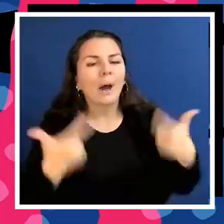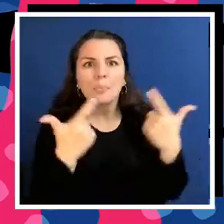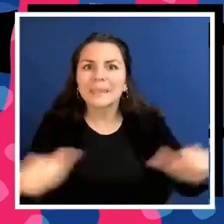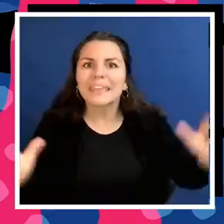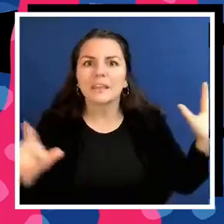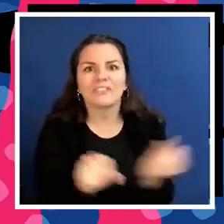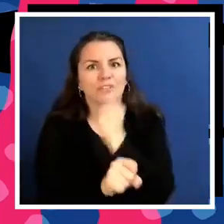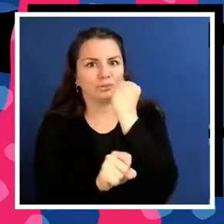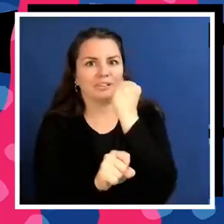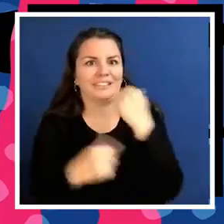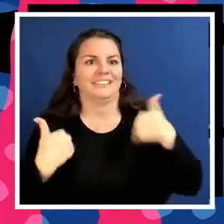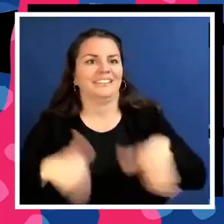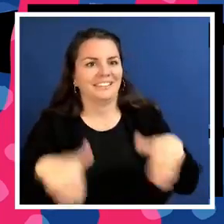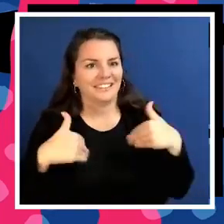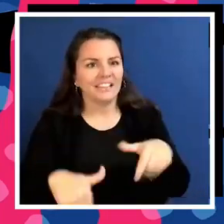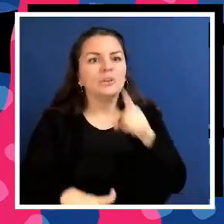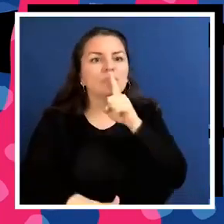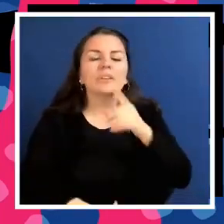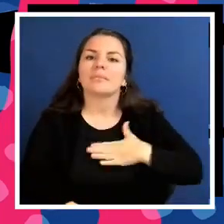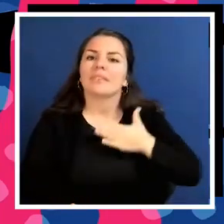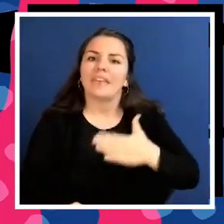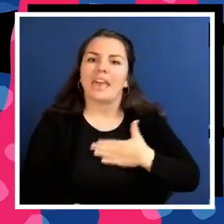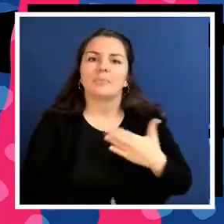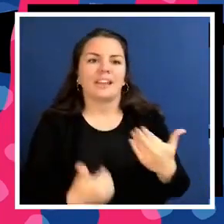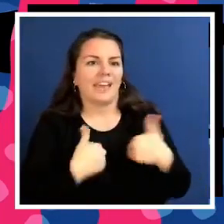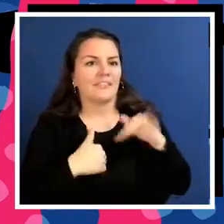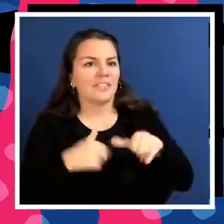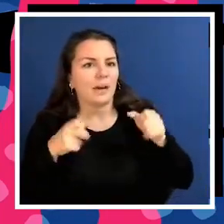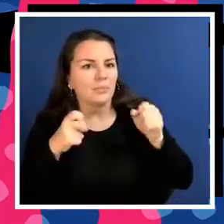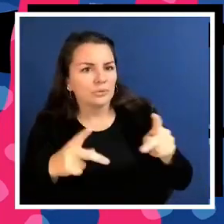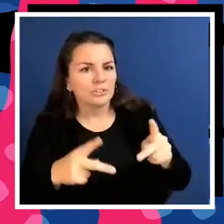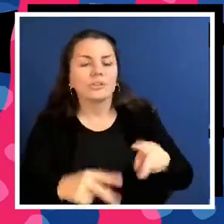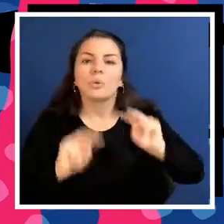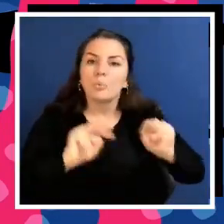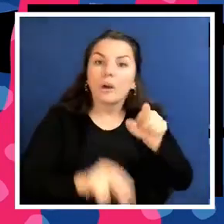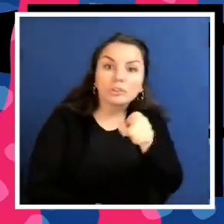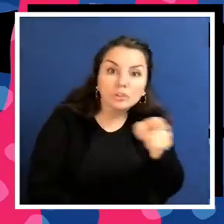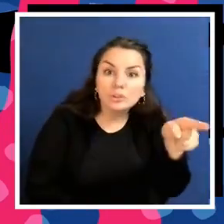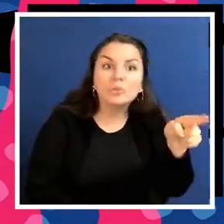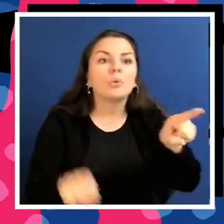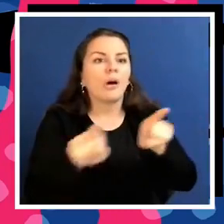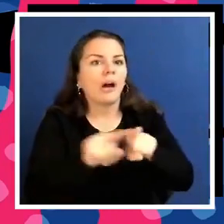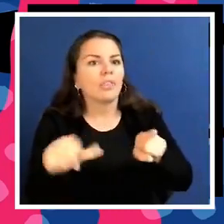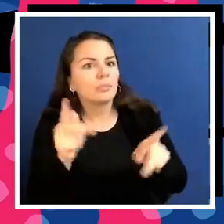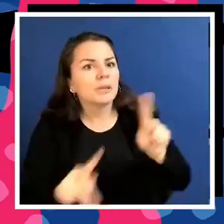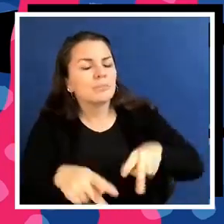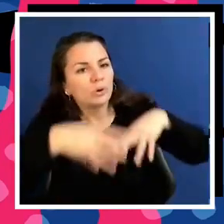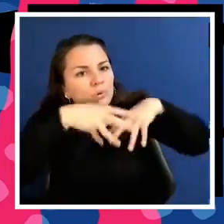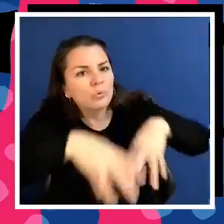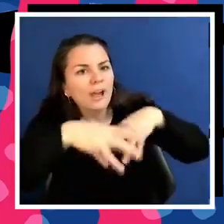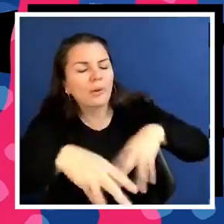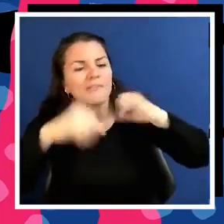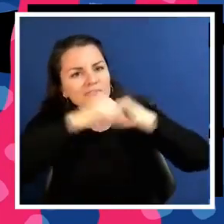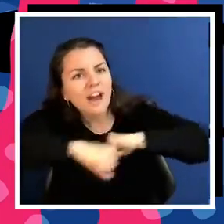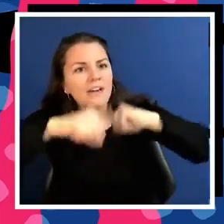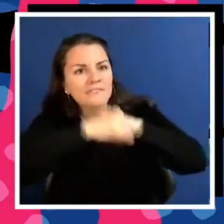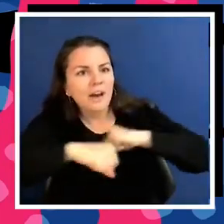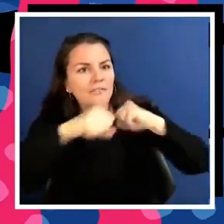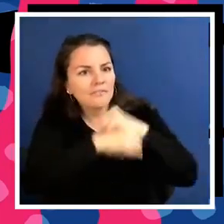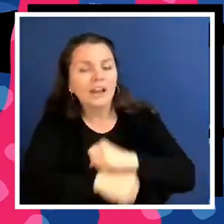CHILD TAX CREDIT BUT THEY STAND FOR A BIG VICTORY.